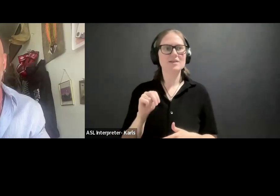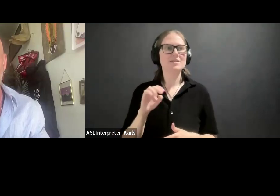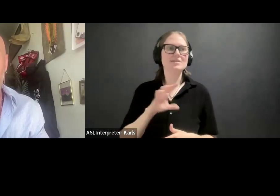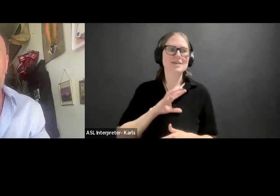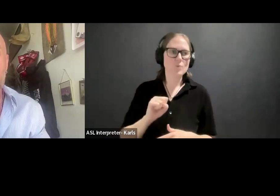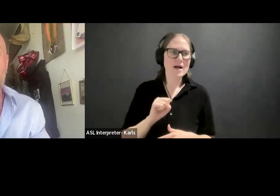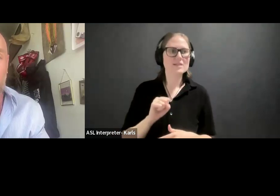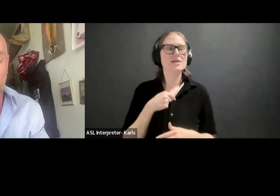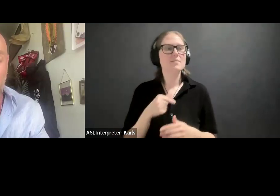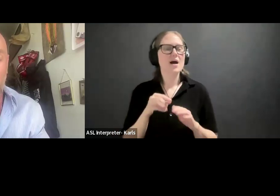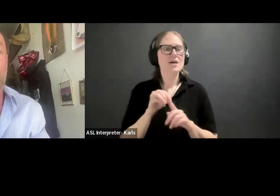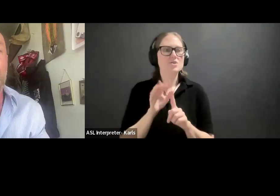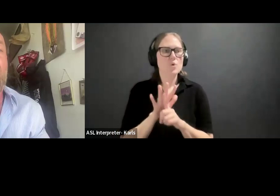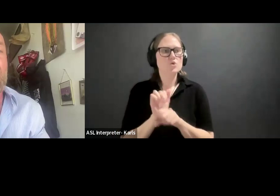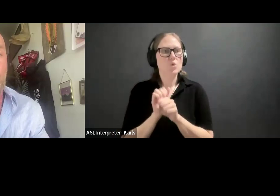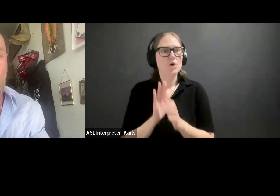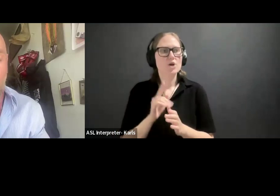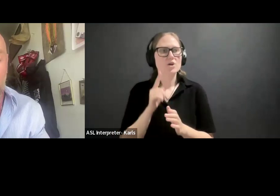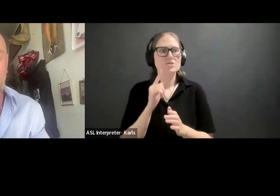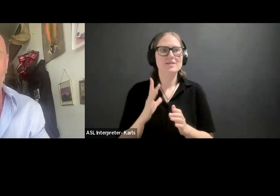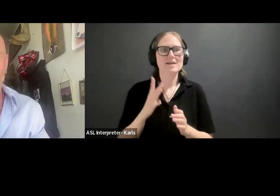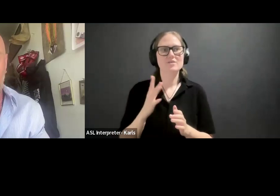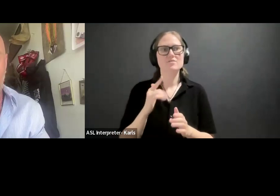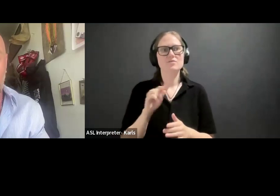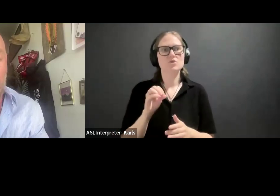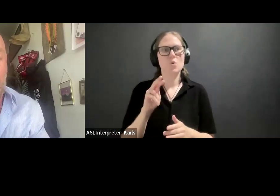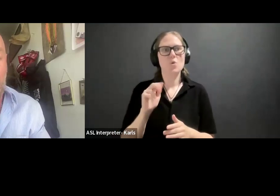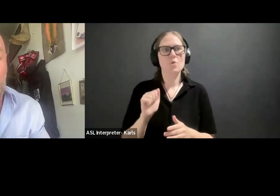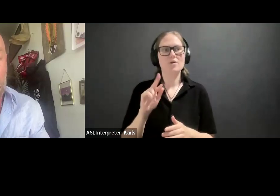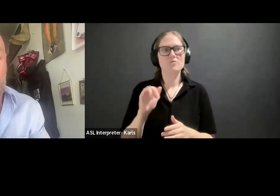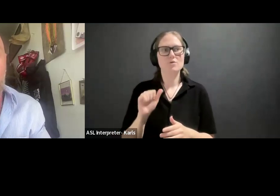the decadence of the Zona Rosa and bourgeois gays who lived there, and